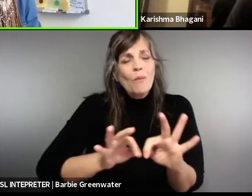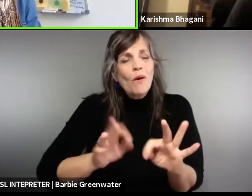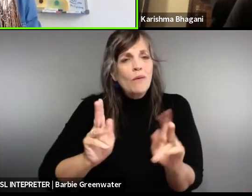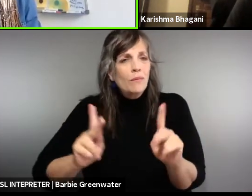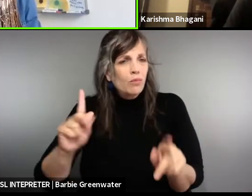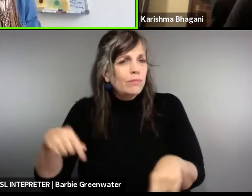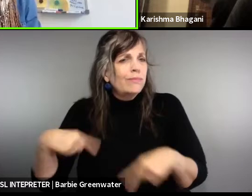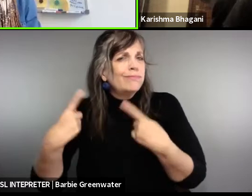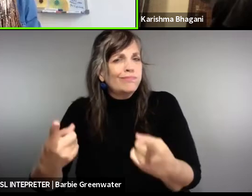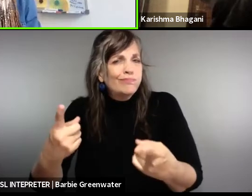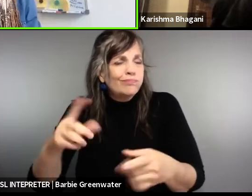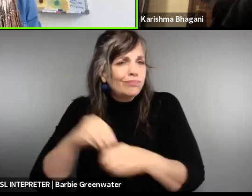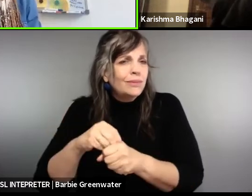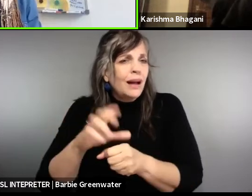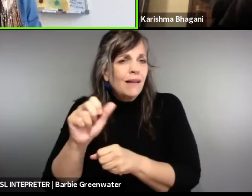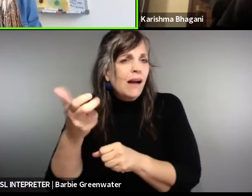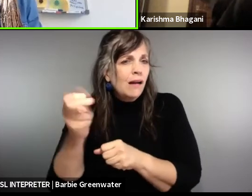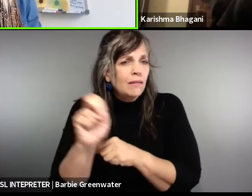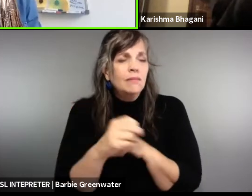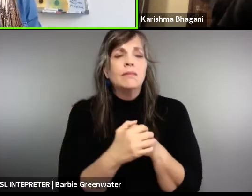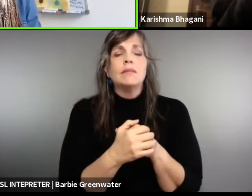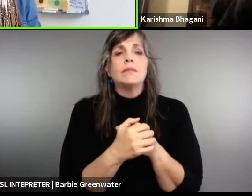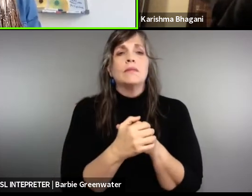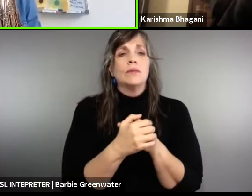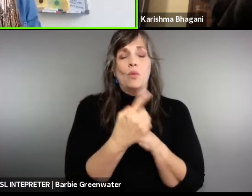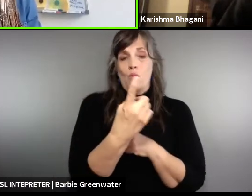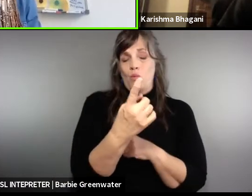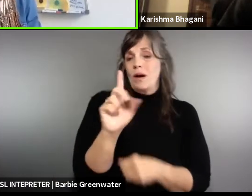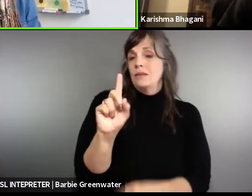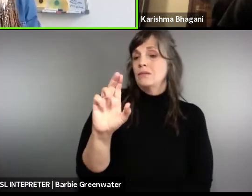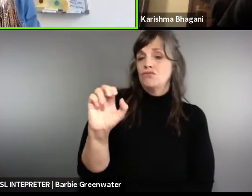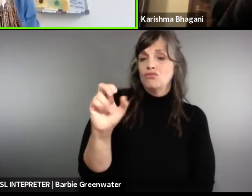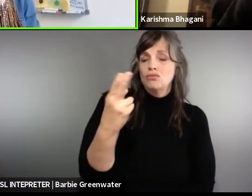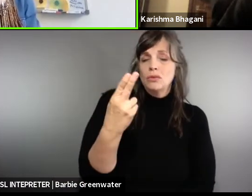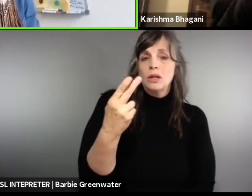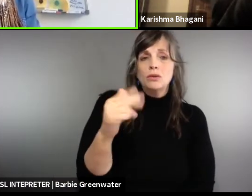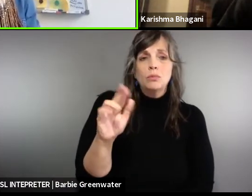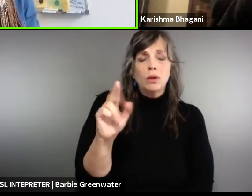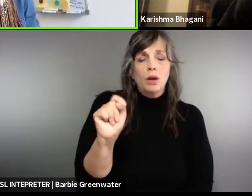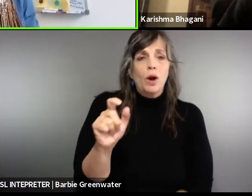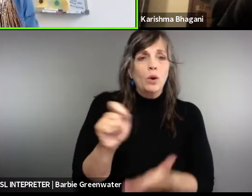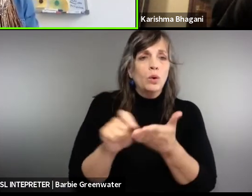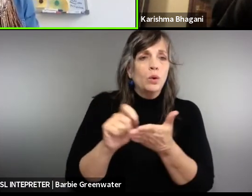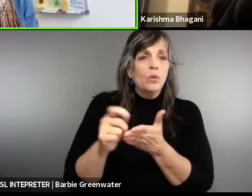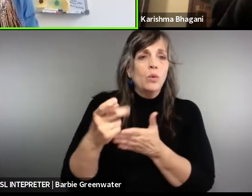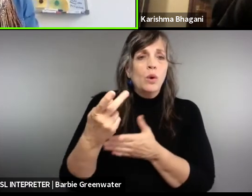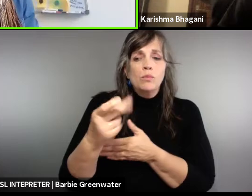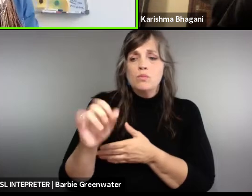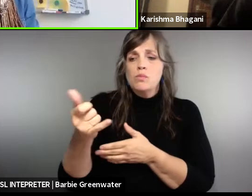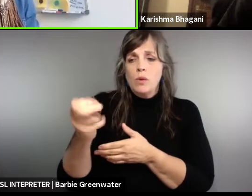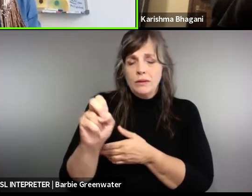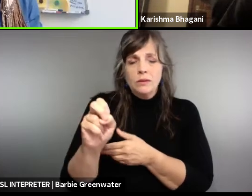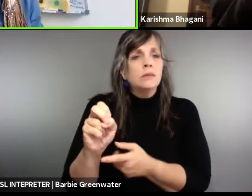who's a very famous Dutch playwright who wrote "Poison" and some people that came from New York,